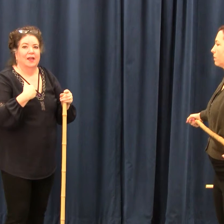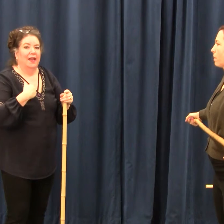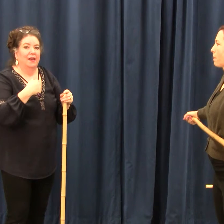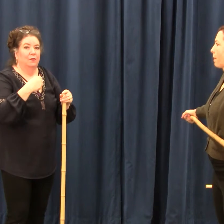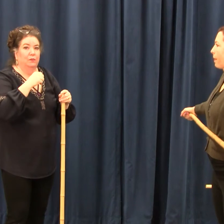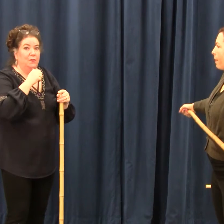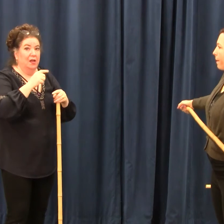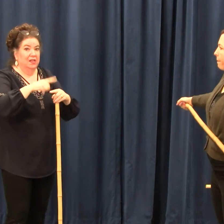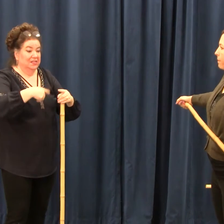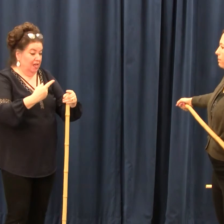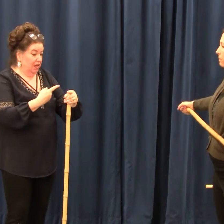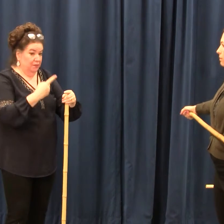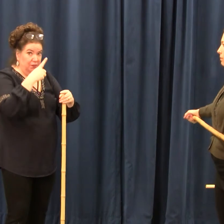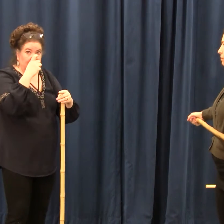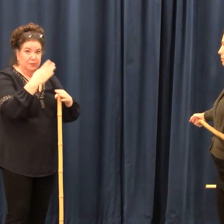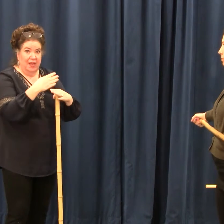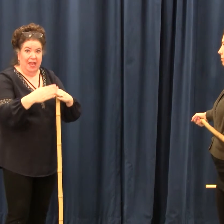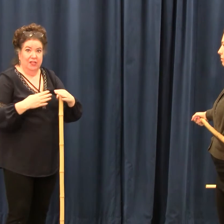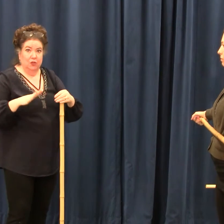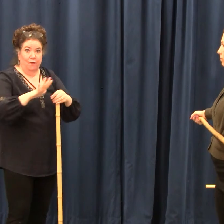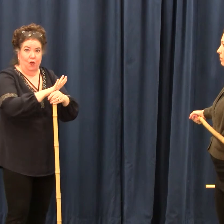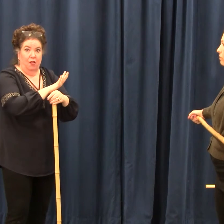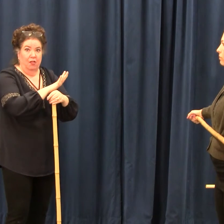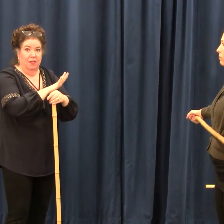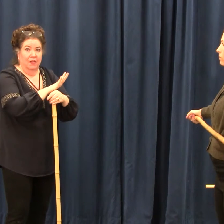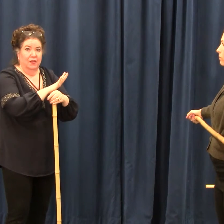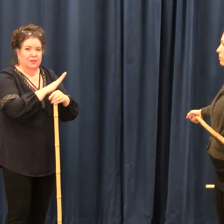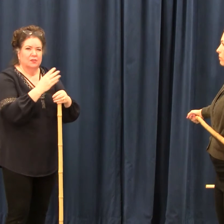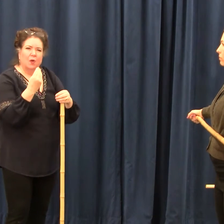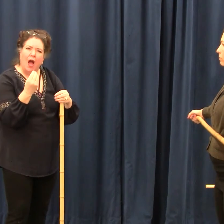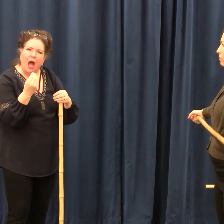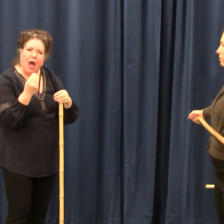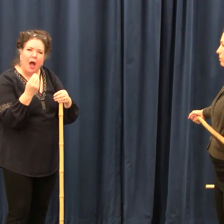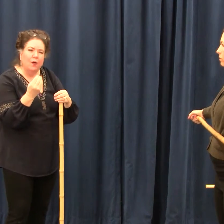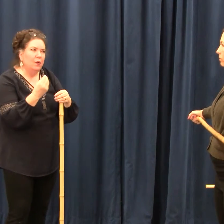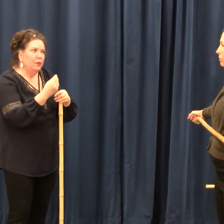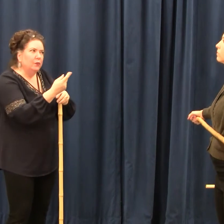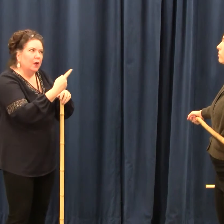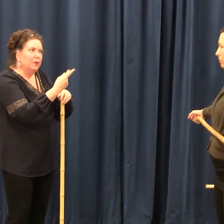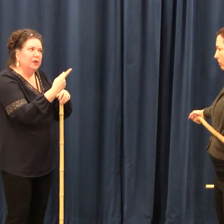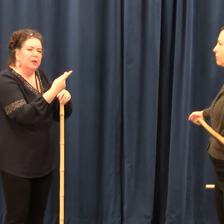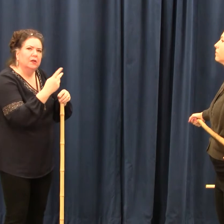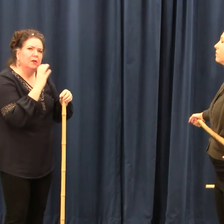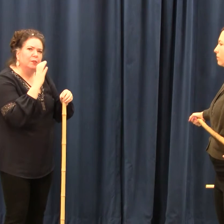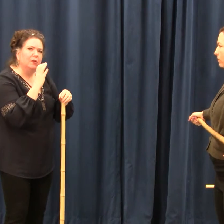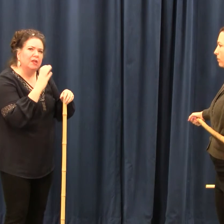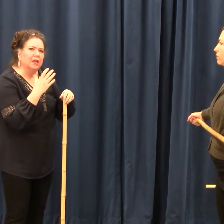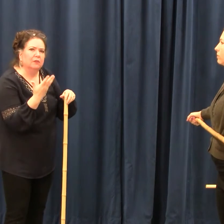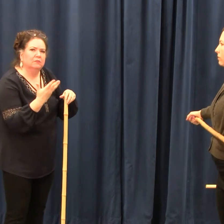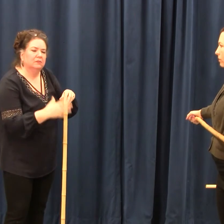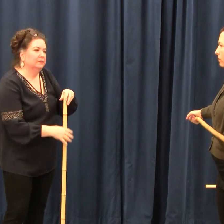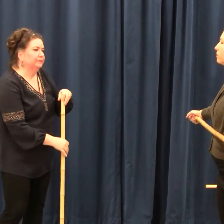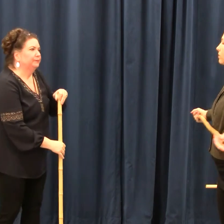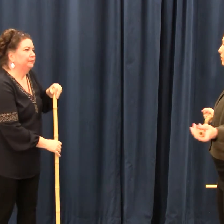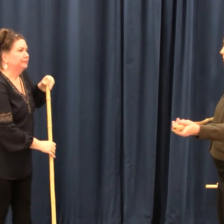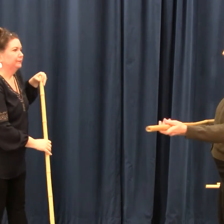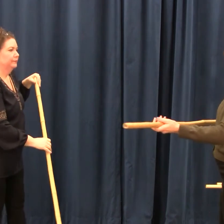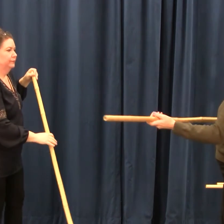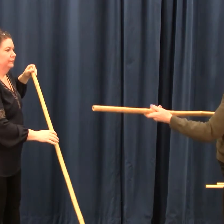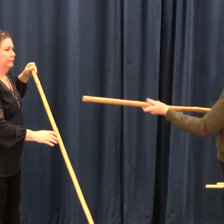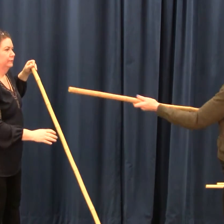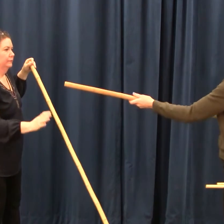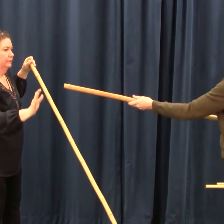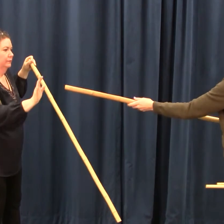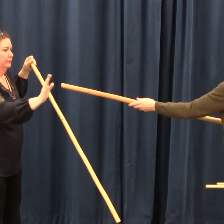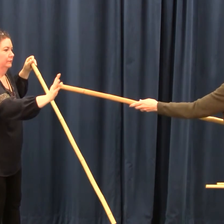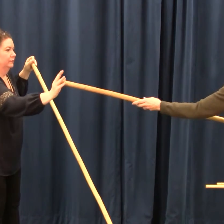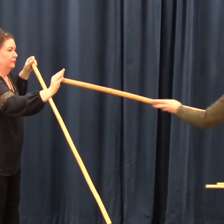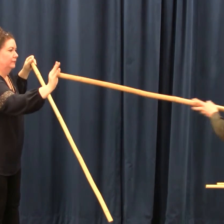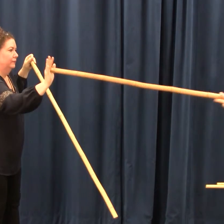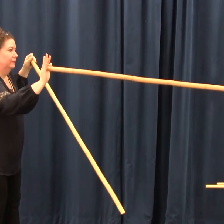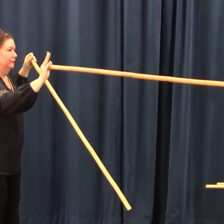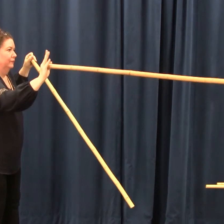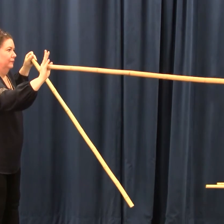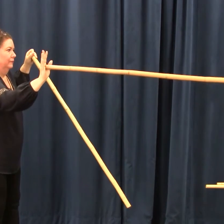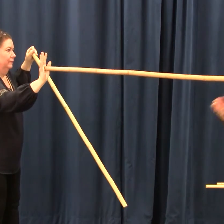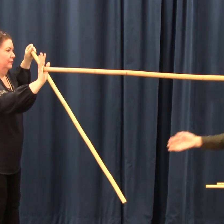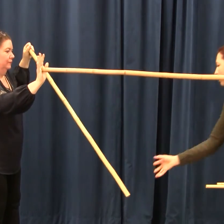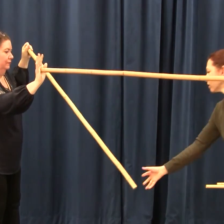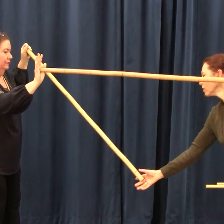and I'm not going to sign because my hands are full, so how are we going to communicate?